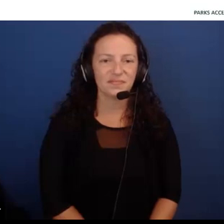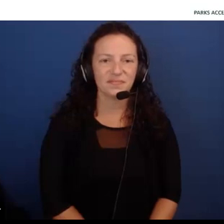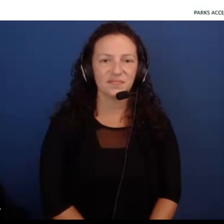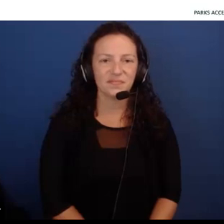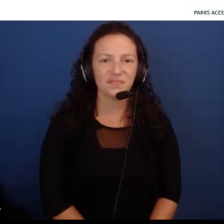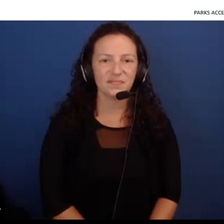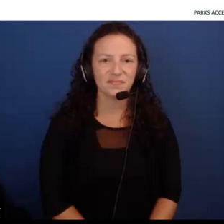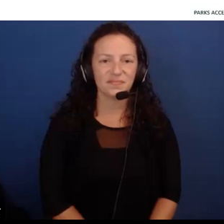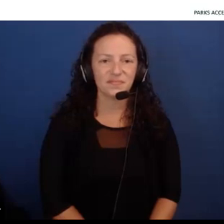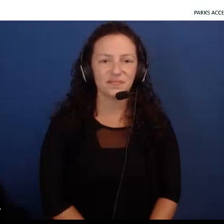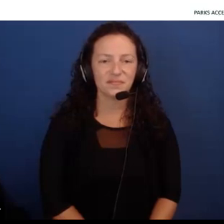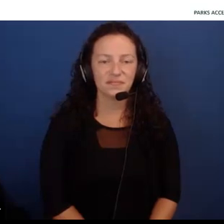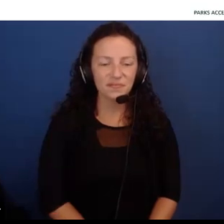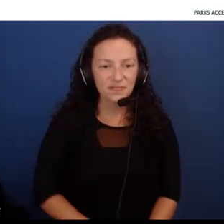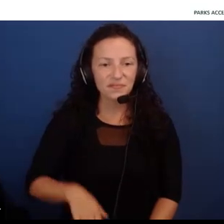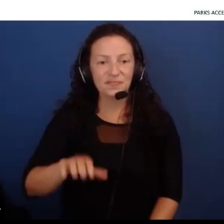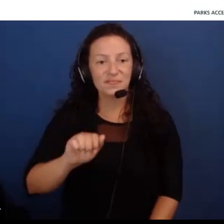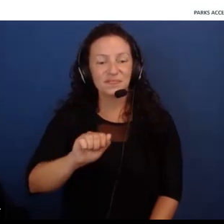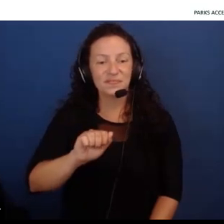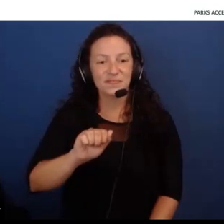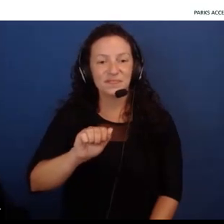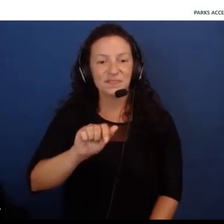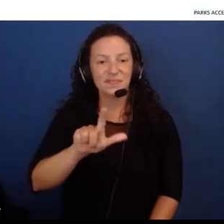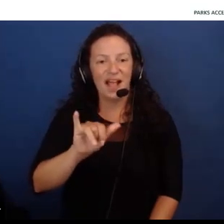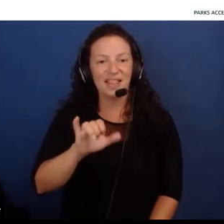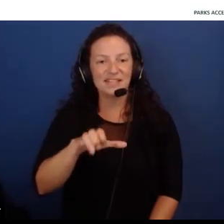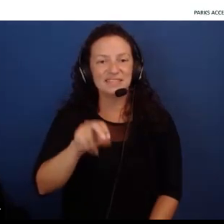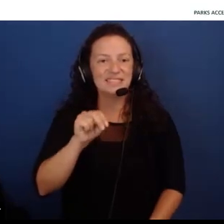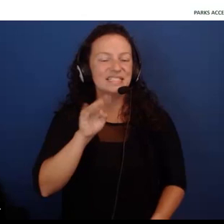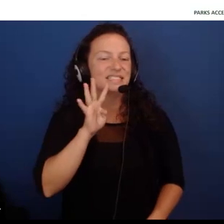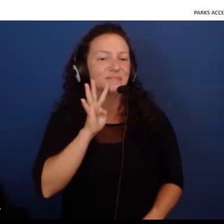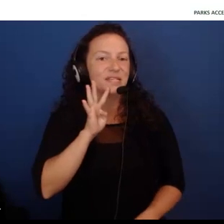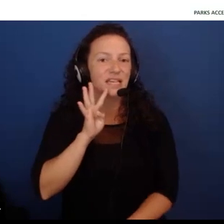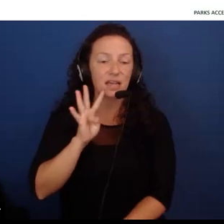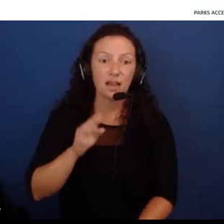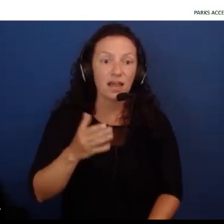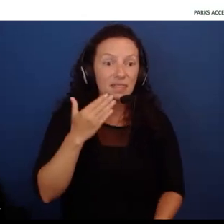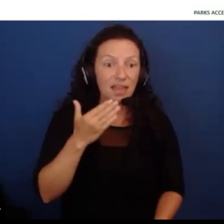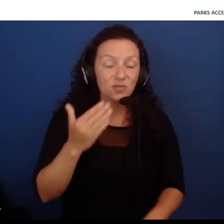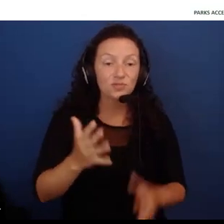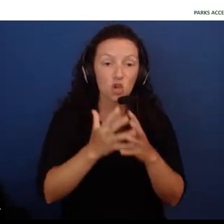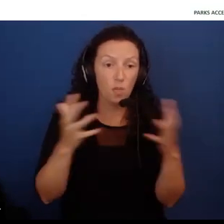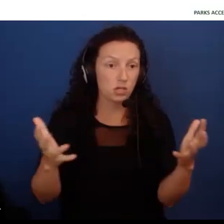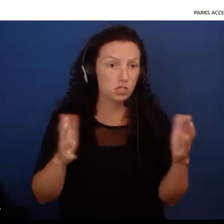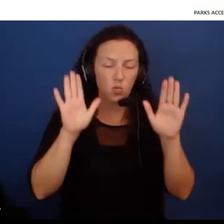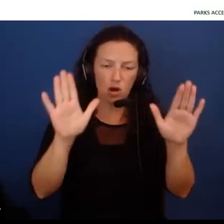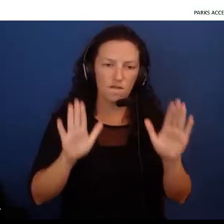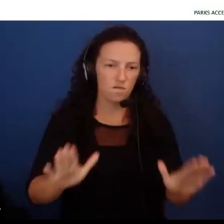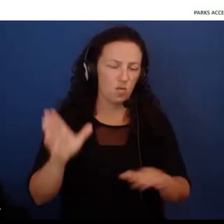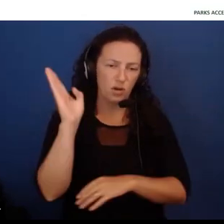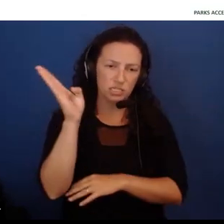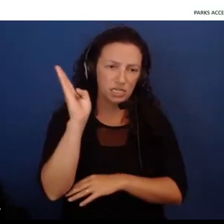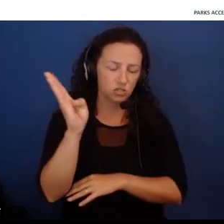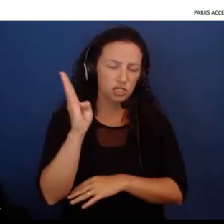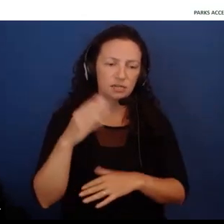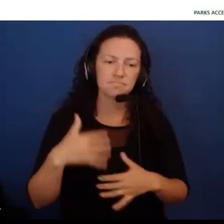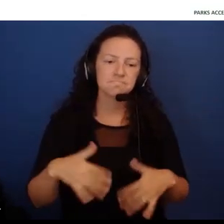Hi, Sonia. Thank you so much. That was such a wonderful. Presentation and really loved